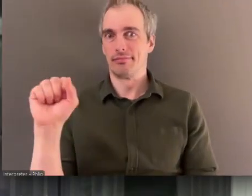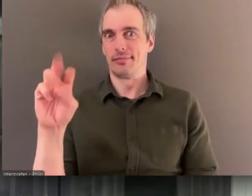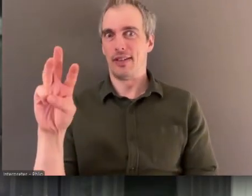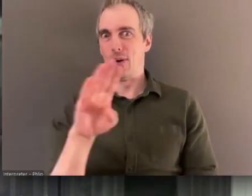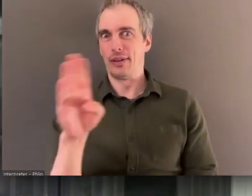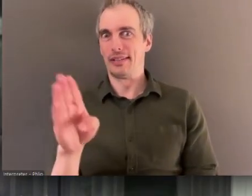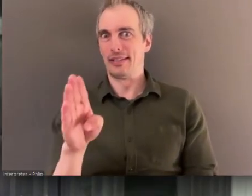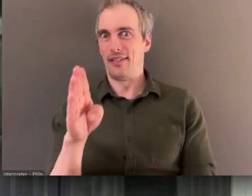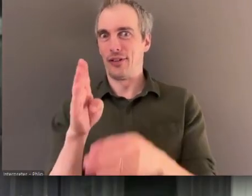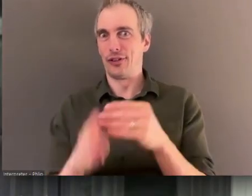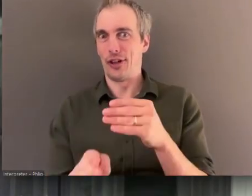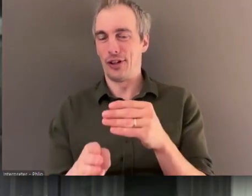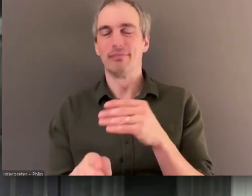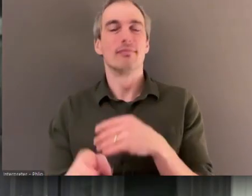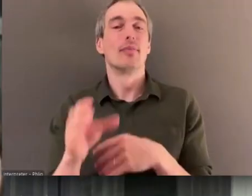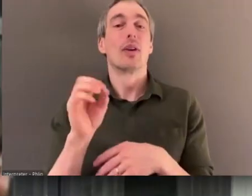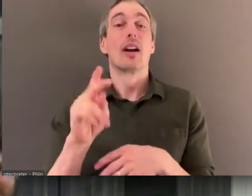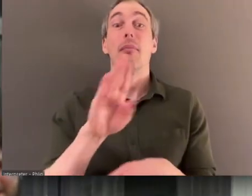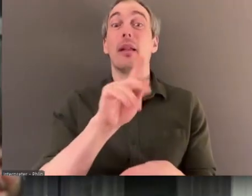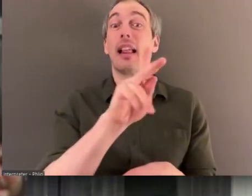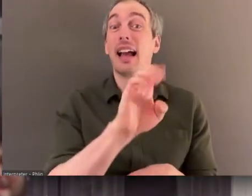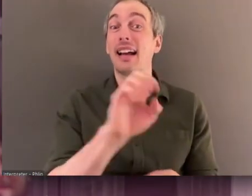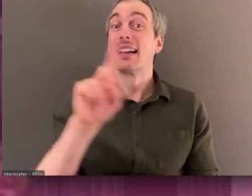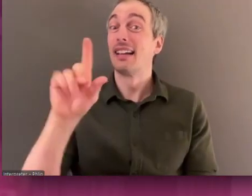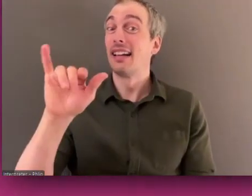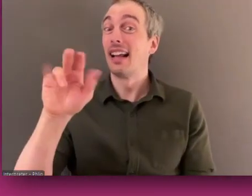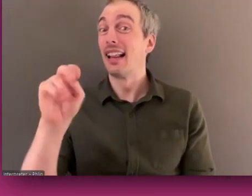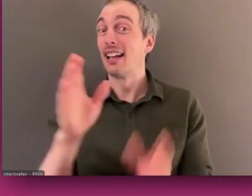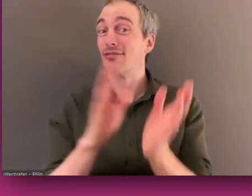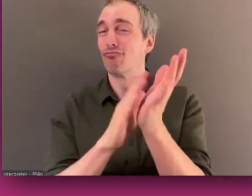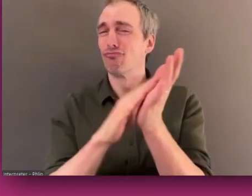Quick round of applause. Really appreciate it.